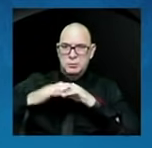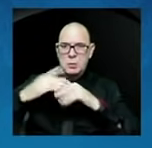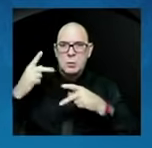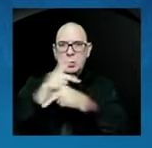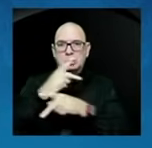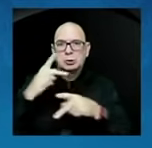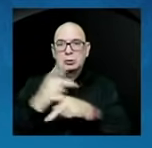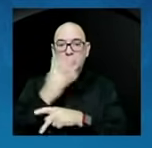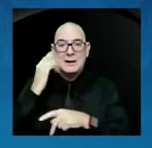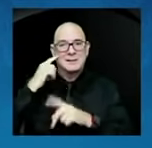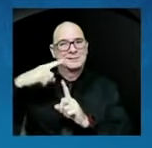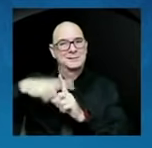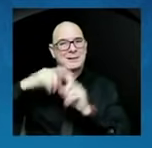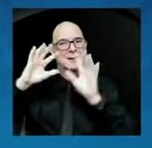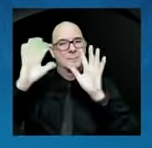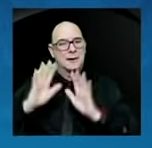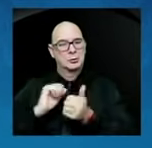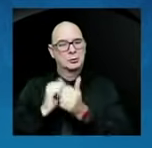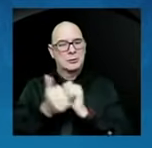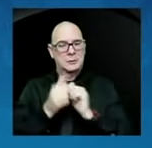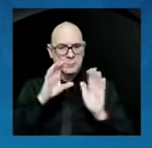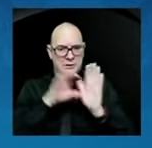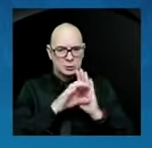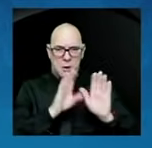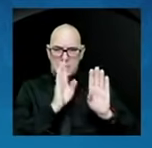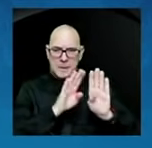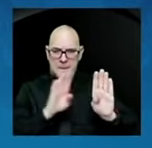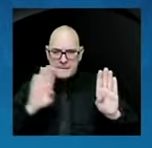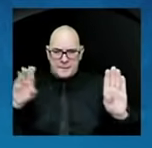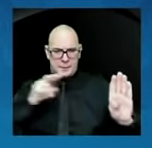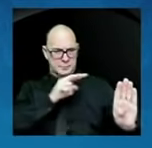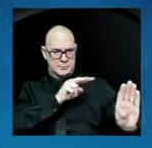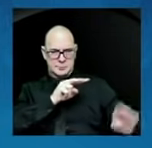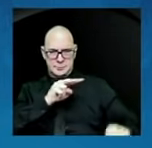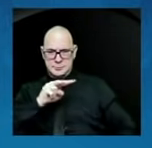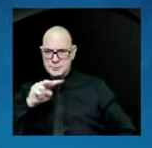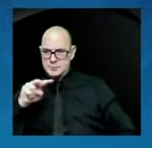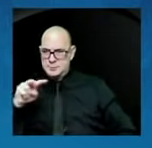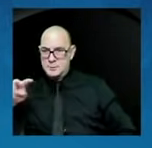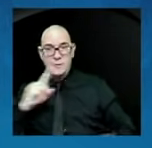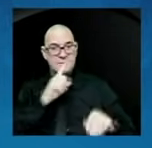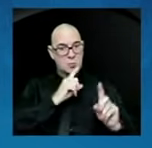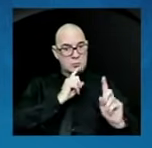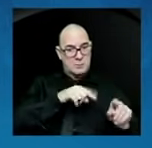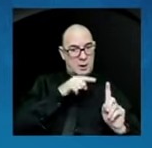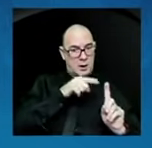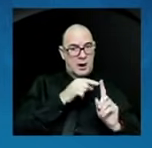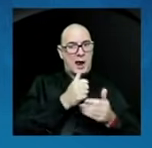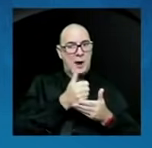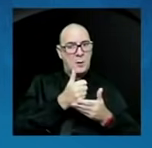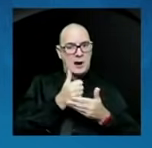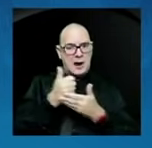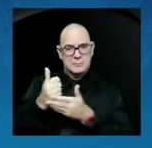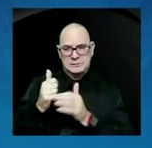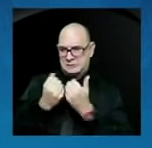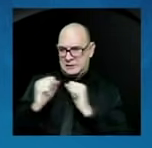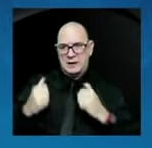FREQUENCY DúATLIMATEHANGE. ESE IMAGES CAN BE UD BY